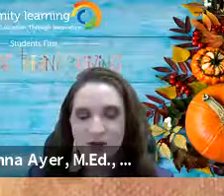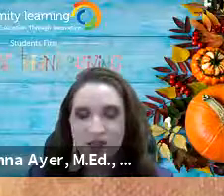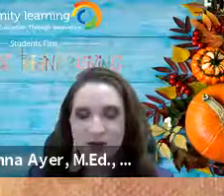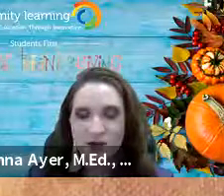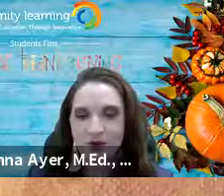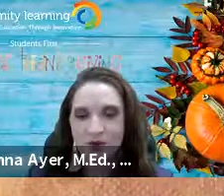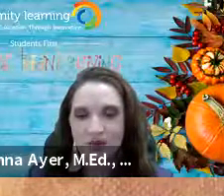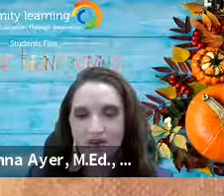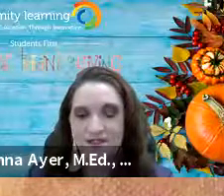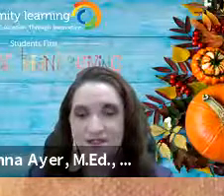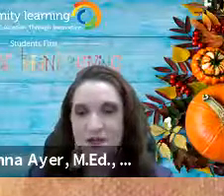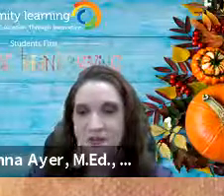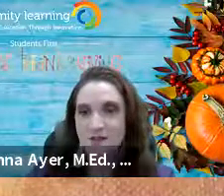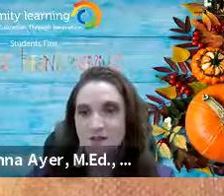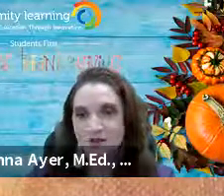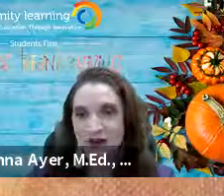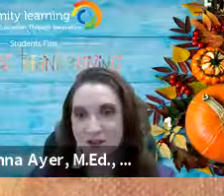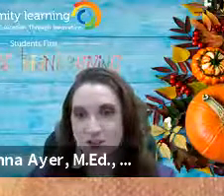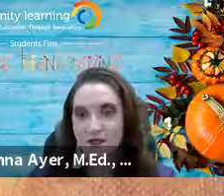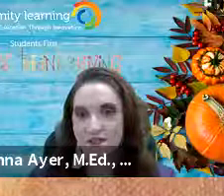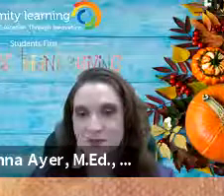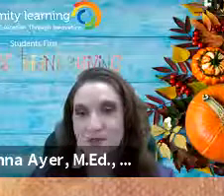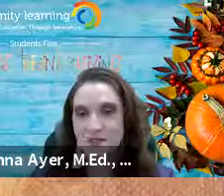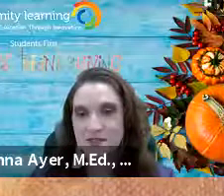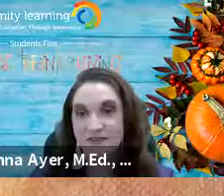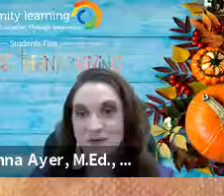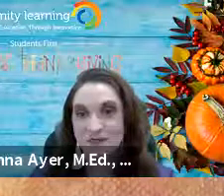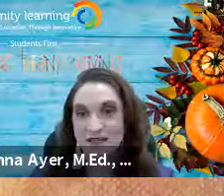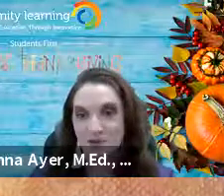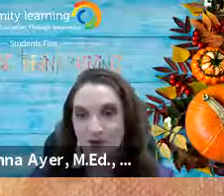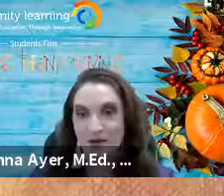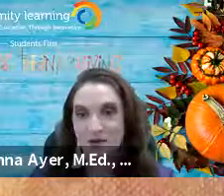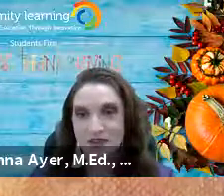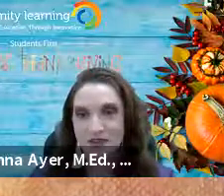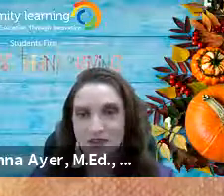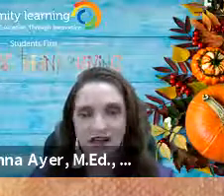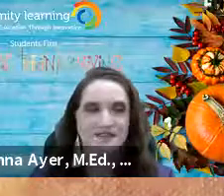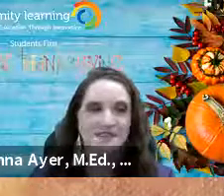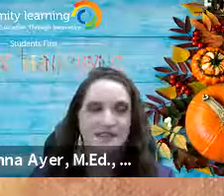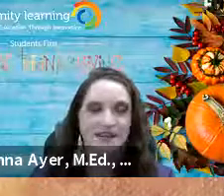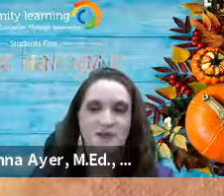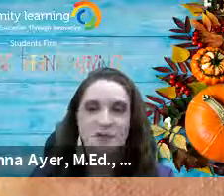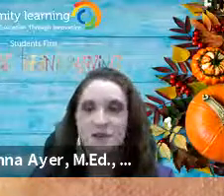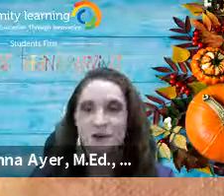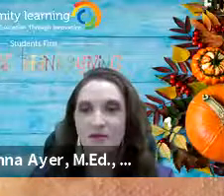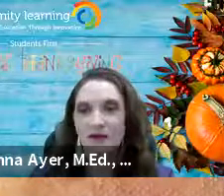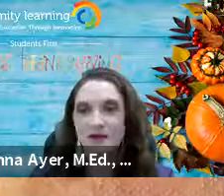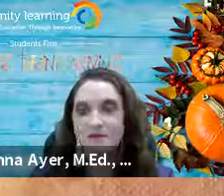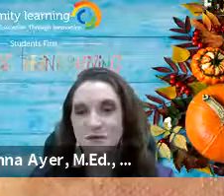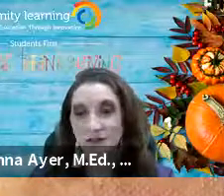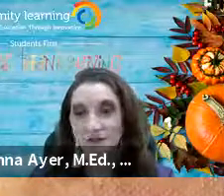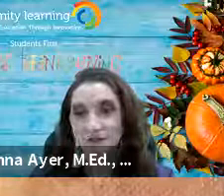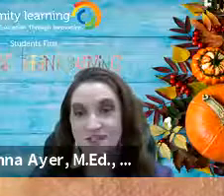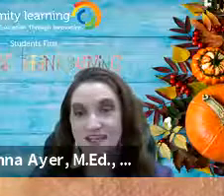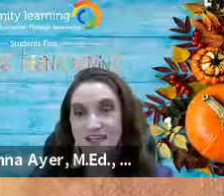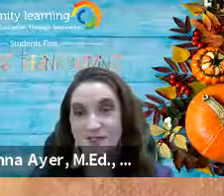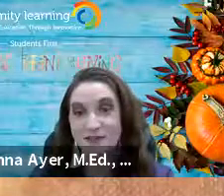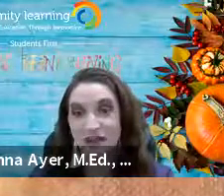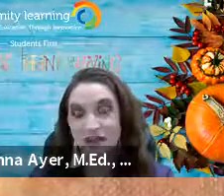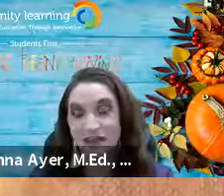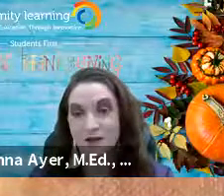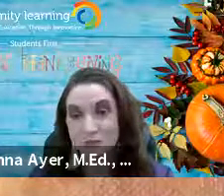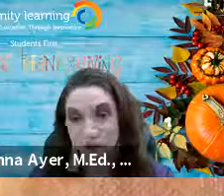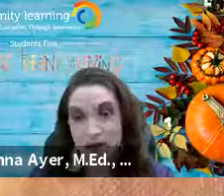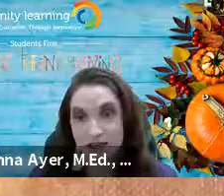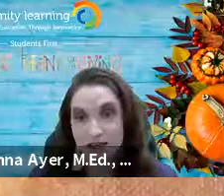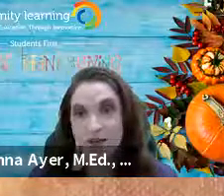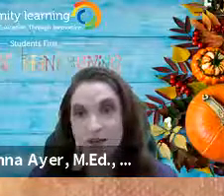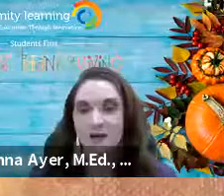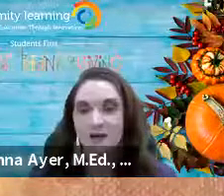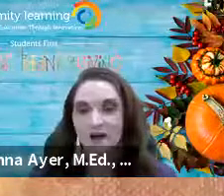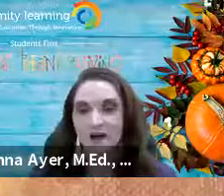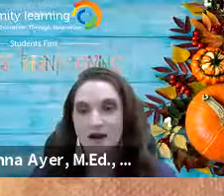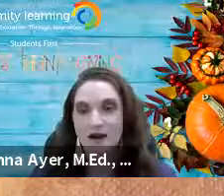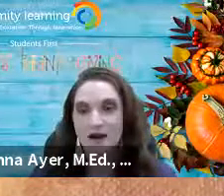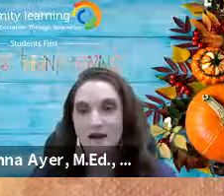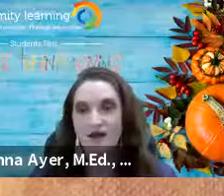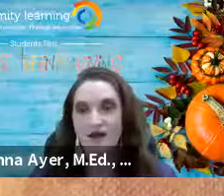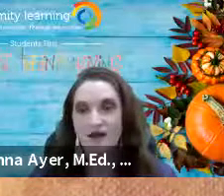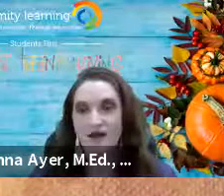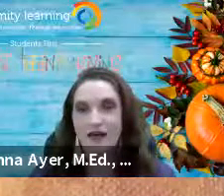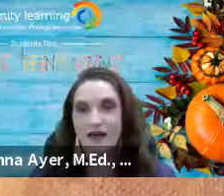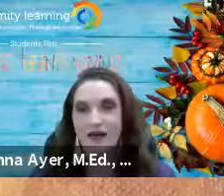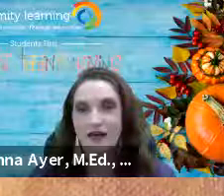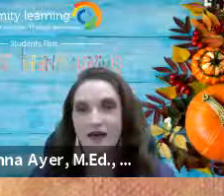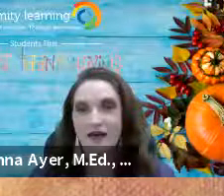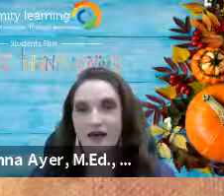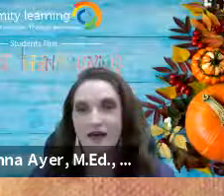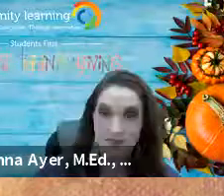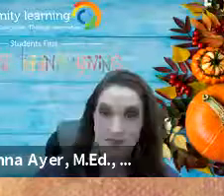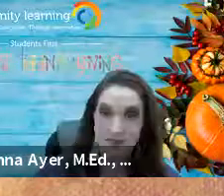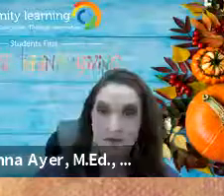So we know how we are as adults we know that our students probably feel the same way when they're in class, especially when it becomes closer to the end of the day, and we're trying to get you know our classes wrapped up and they're ready.